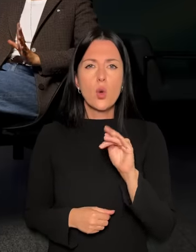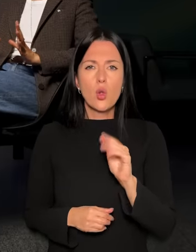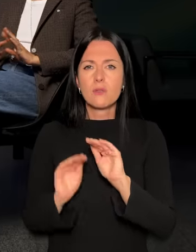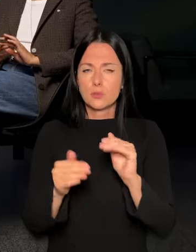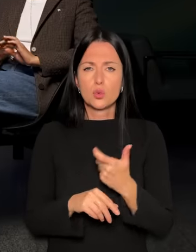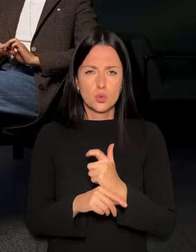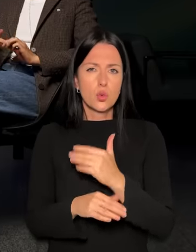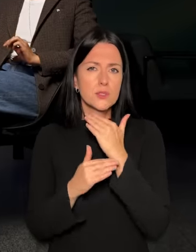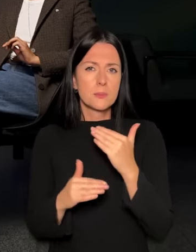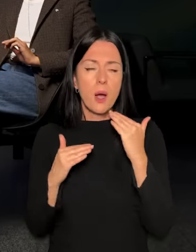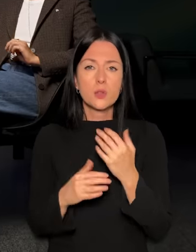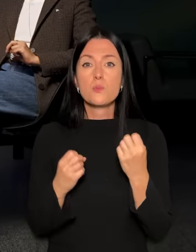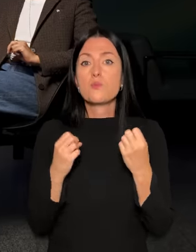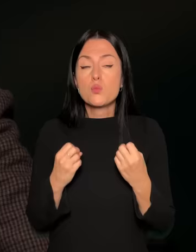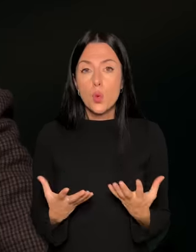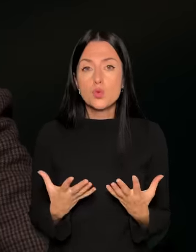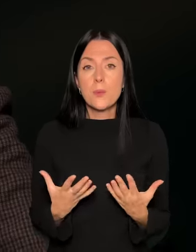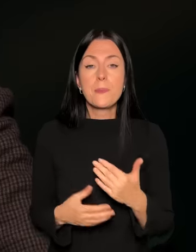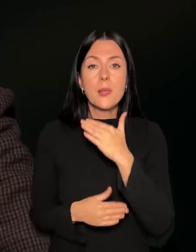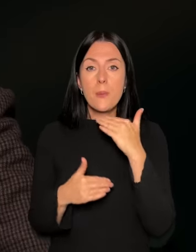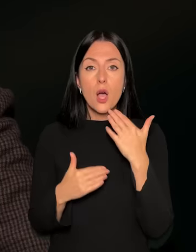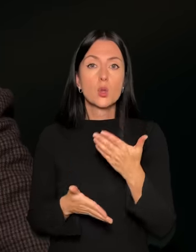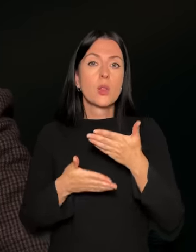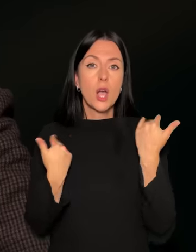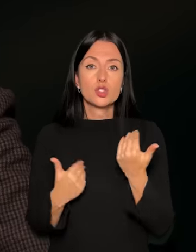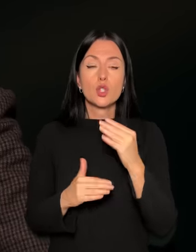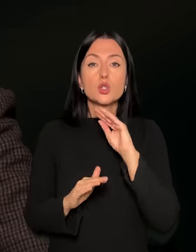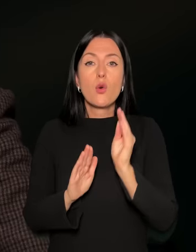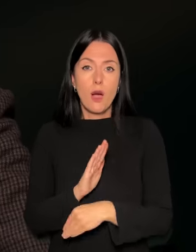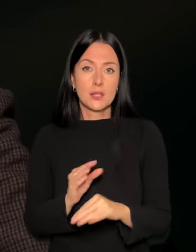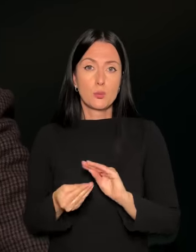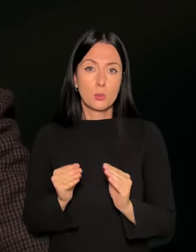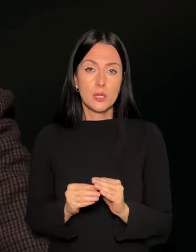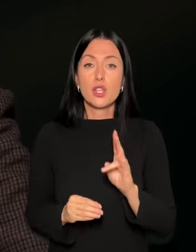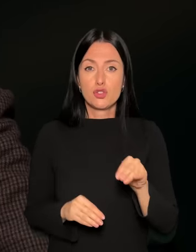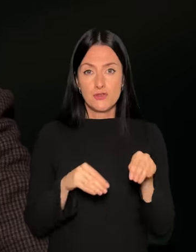Quite a lot. It's just much easier to hide the problem than to solve it.